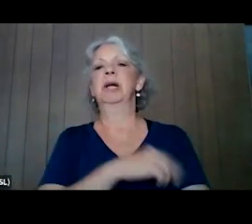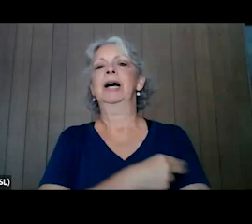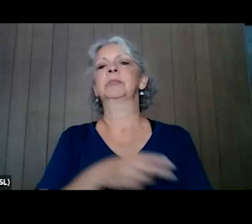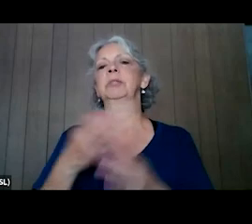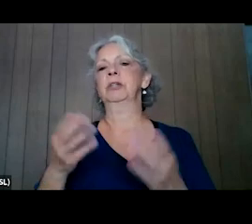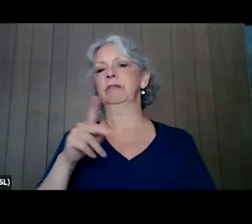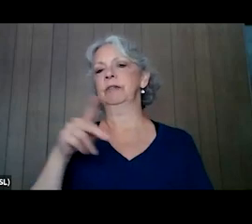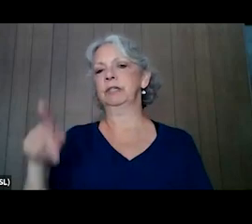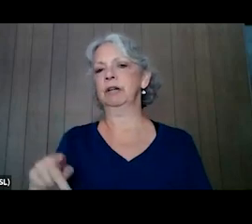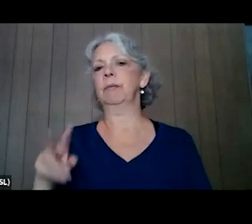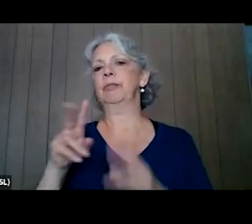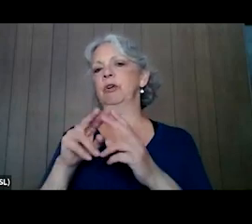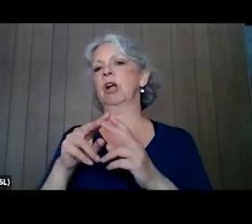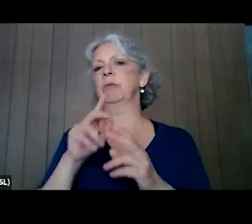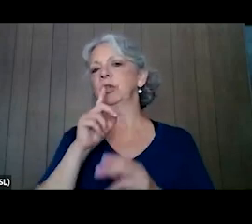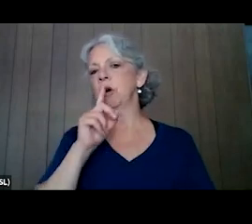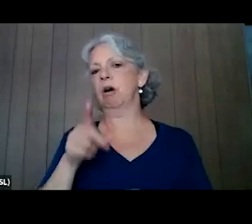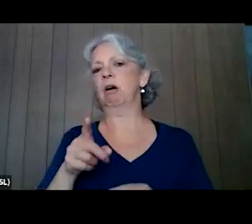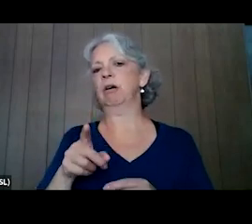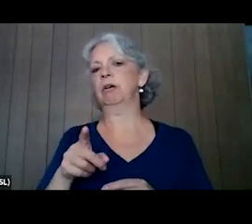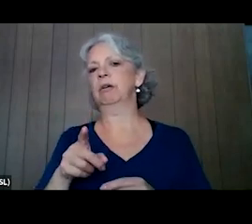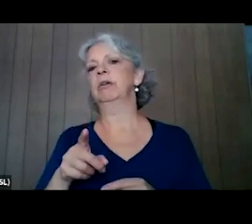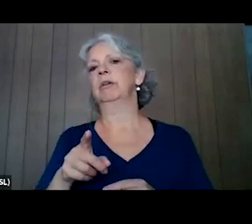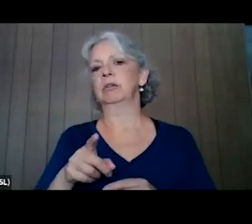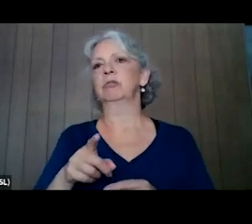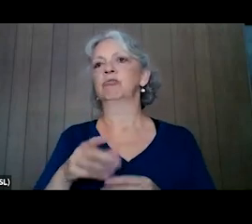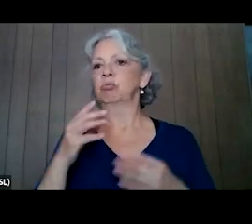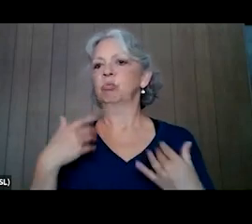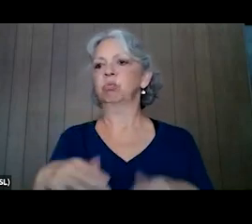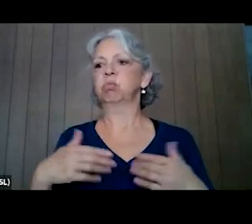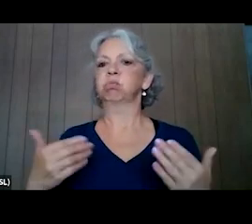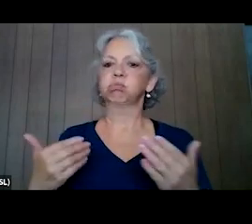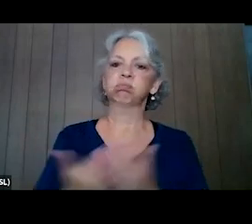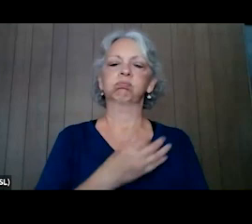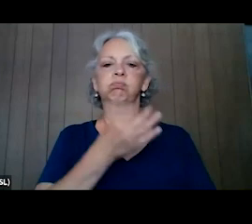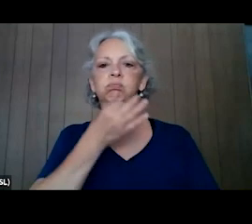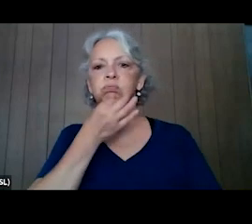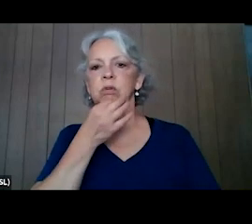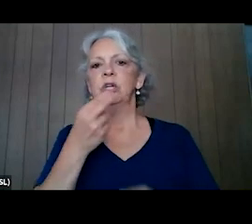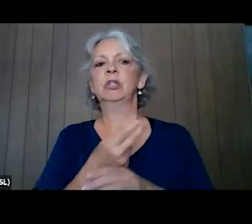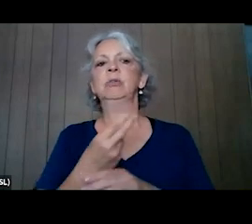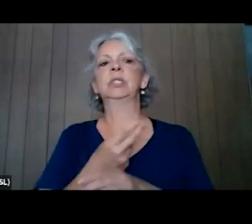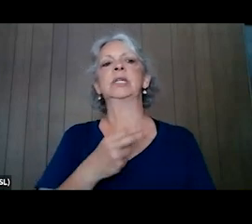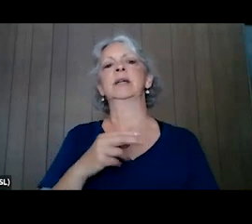There's a couple that are, you know, on the cutting edge of this, and they're using ketamine for withdrawals,